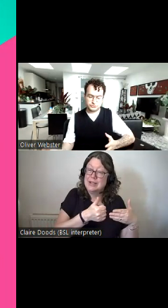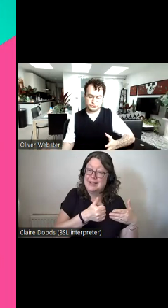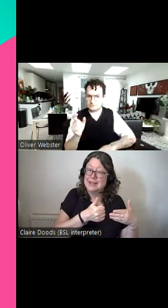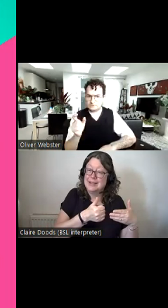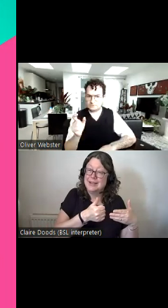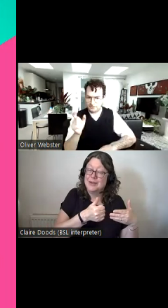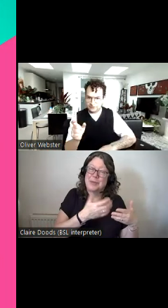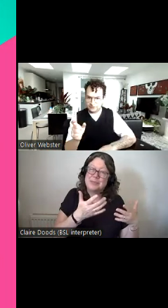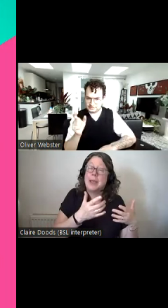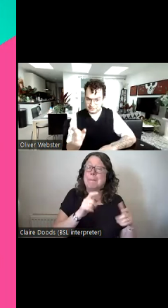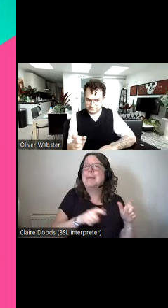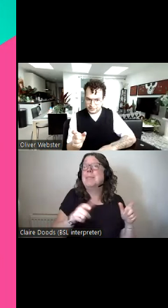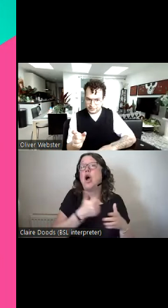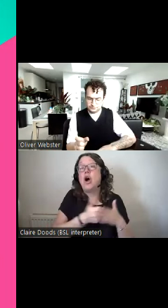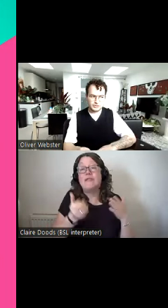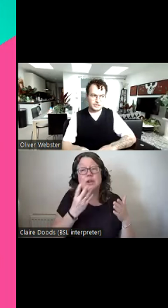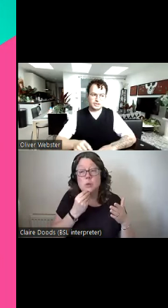but they actually describe something very specific.